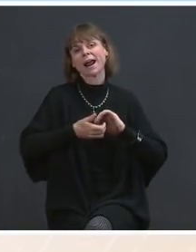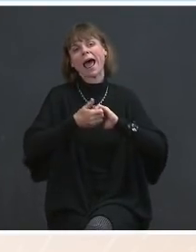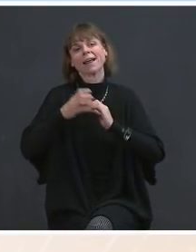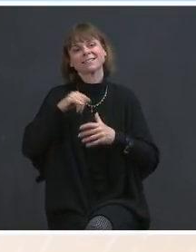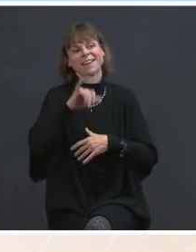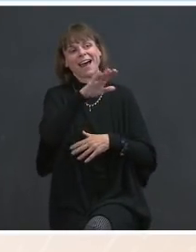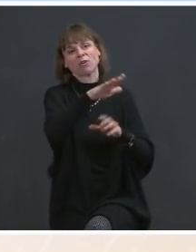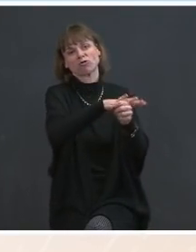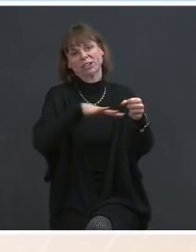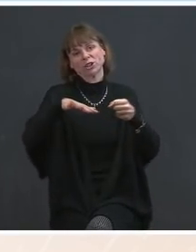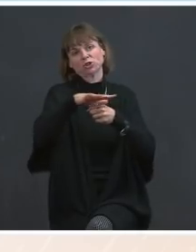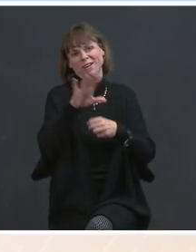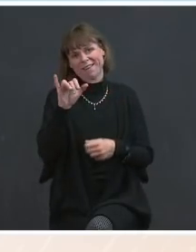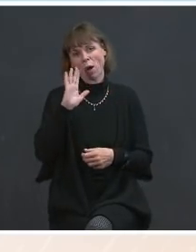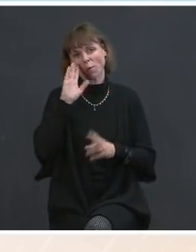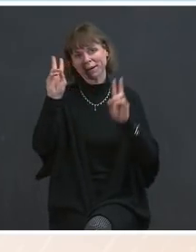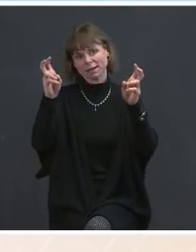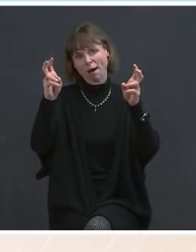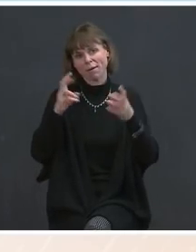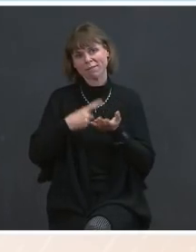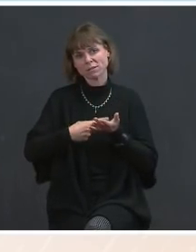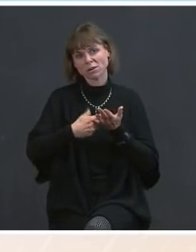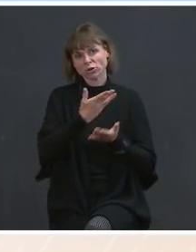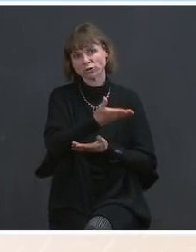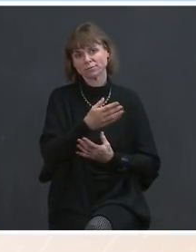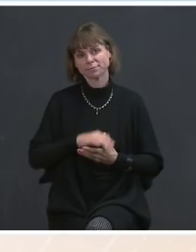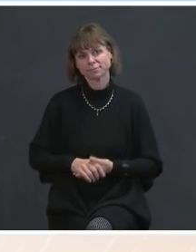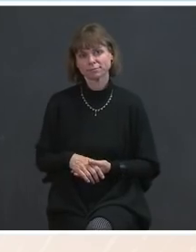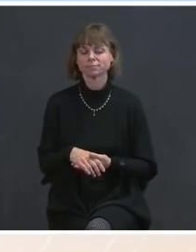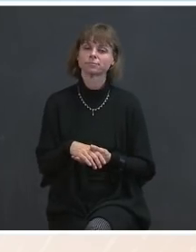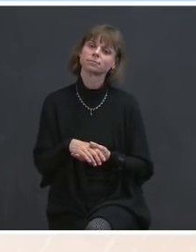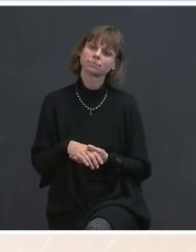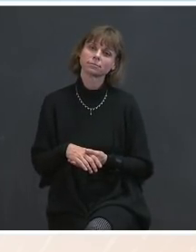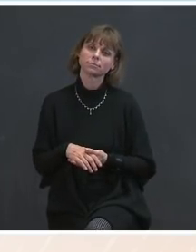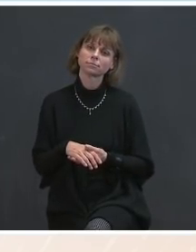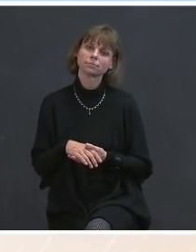Go ahead. The Press: Yes. Can you bottom-line for us, again, what is the --